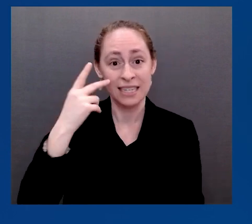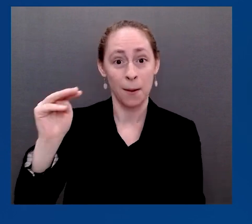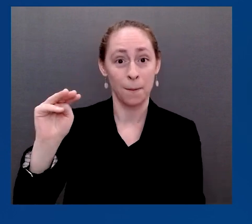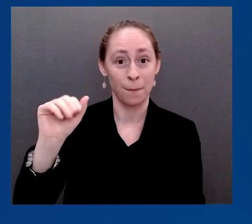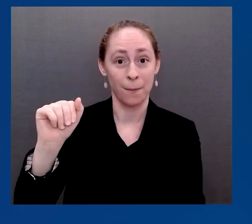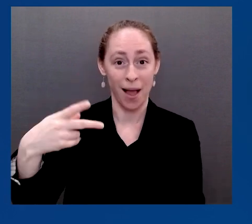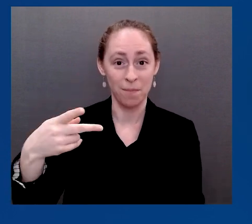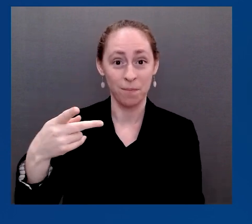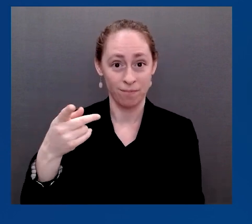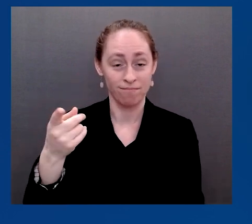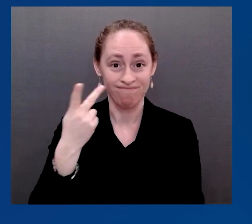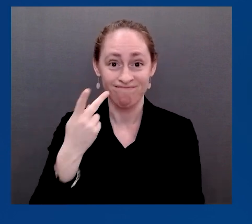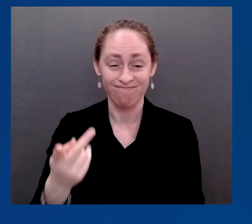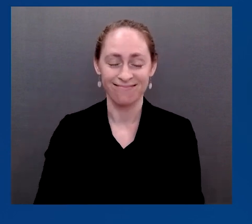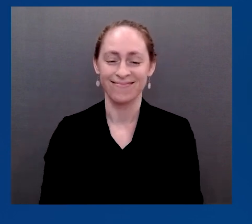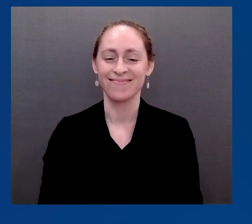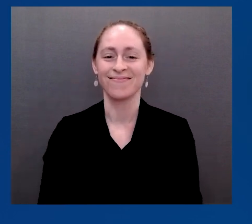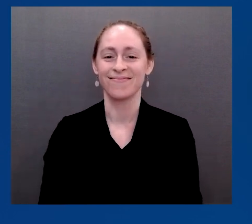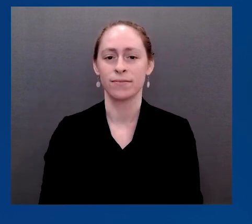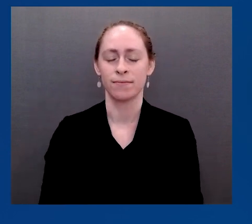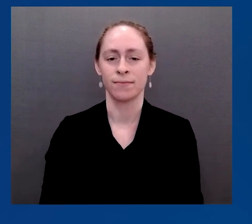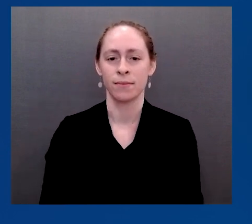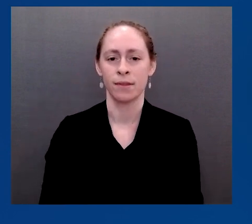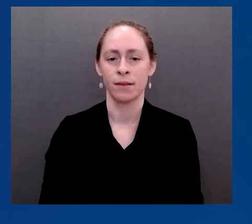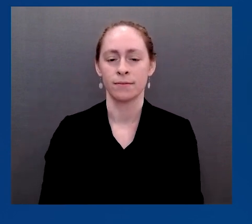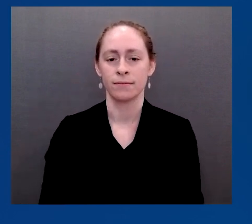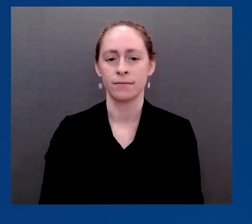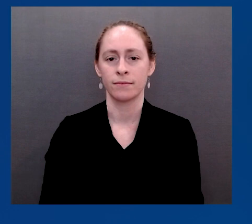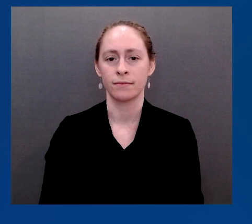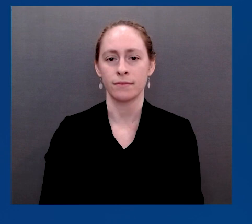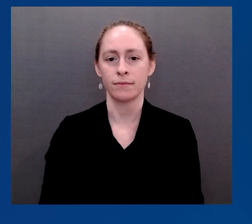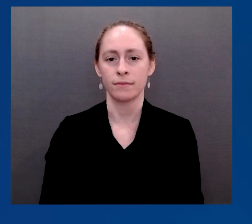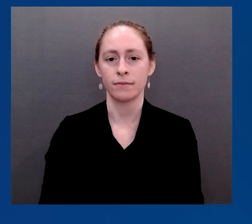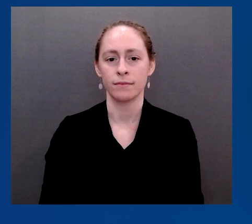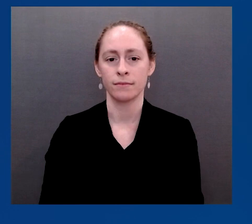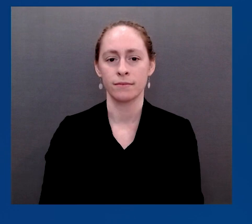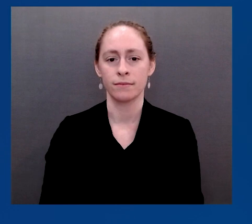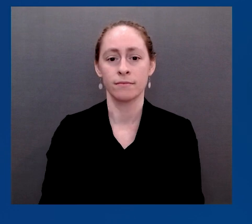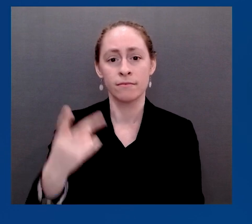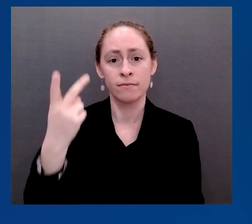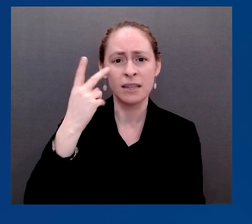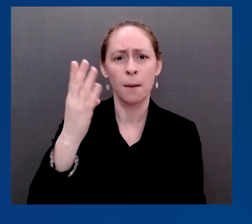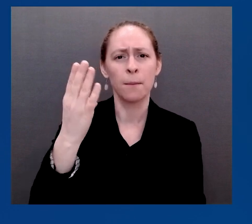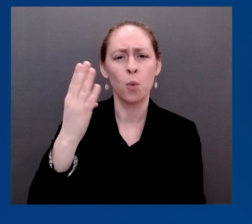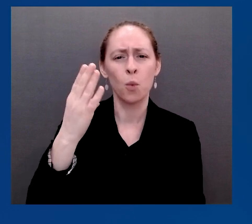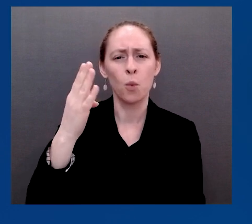Communities in blue have decreasing levels of virus, while communities in red and orange have increasing levels.